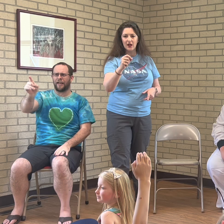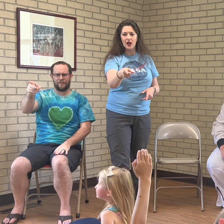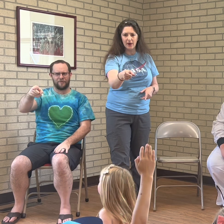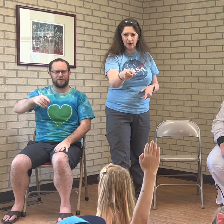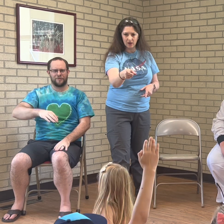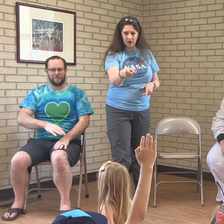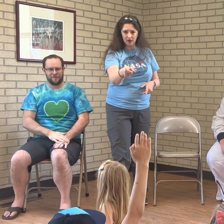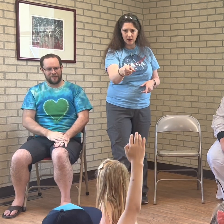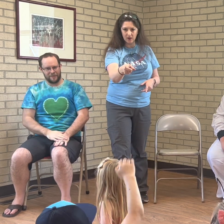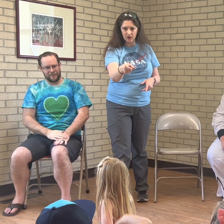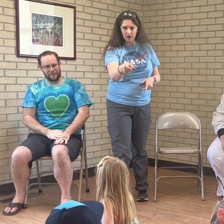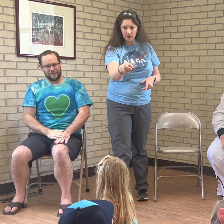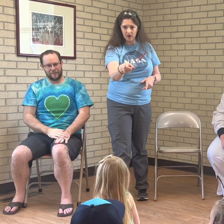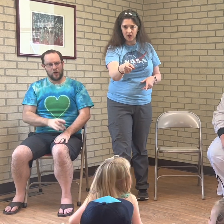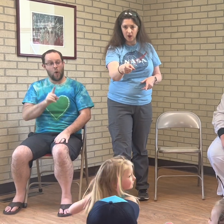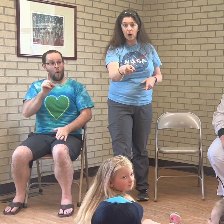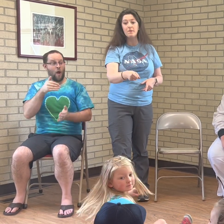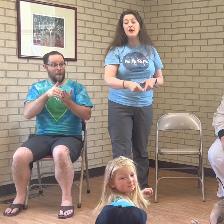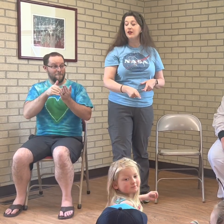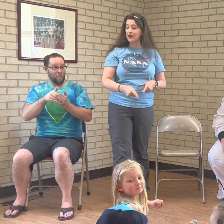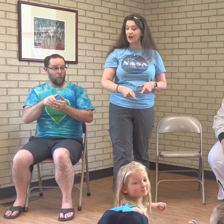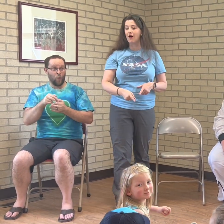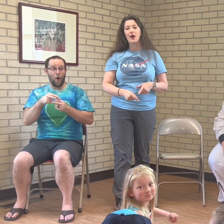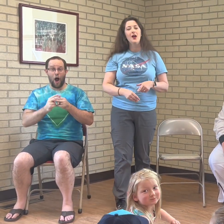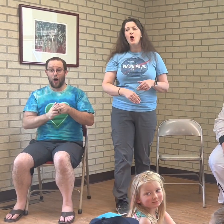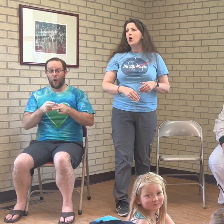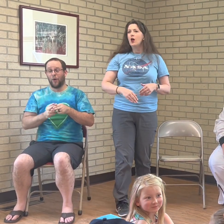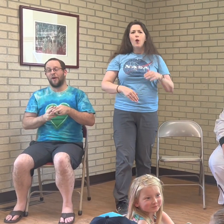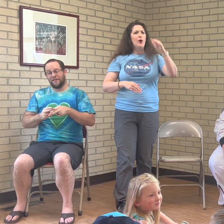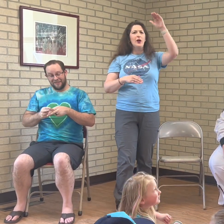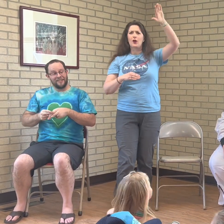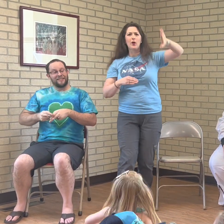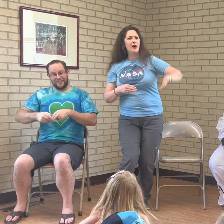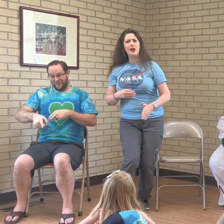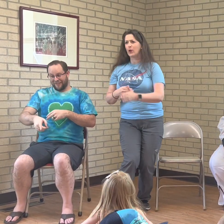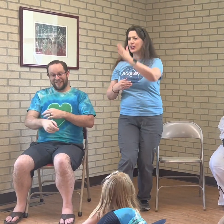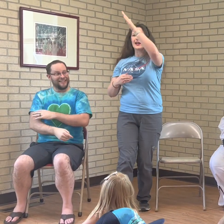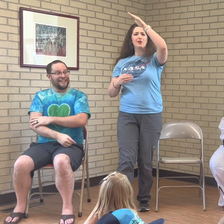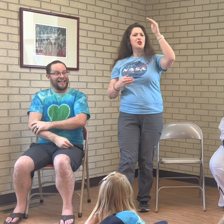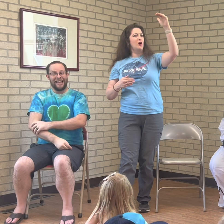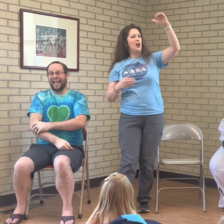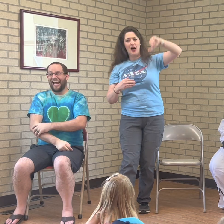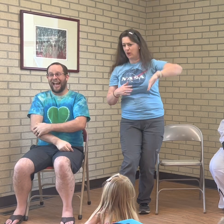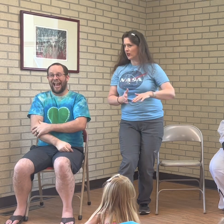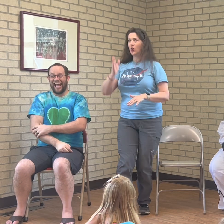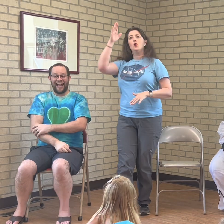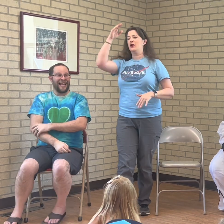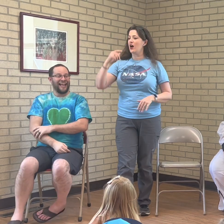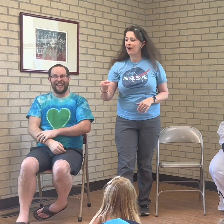How about you? (One million.) One million! We got it started high, then low then...